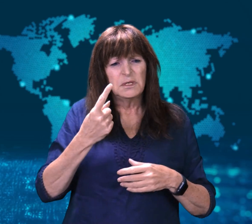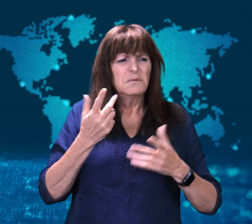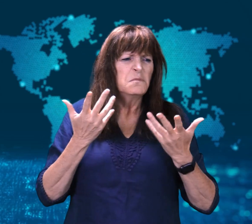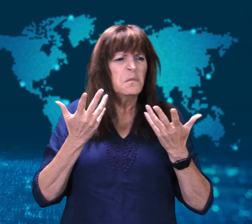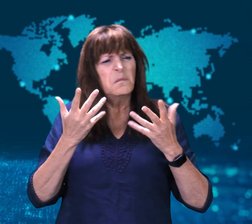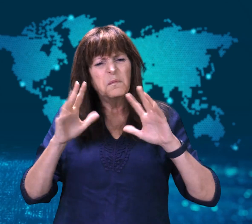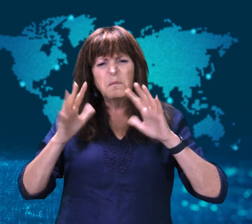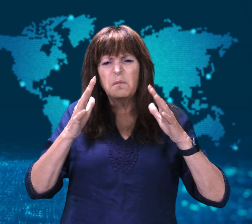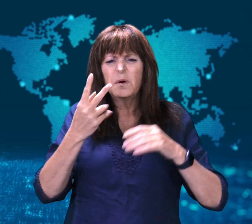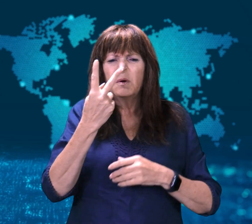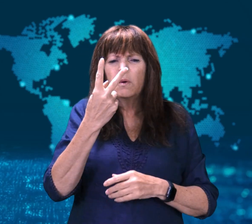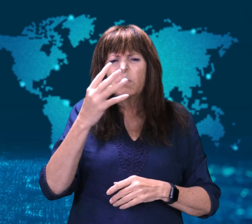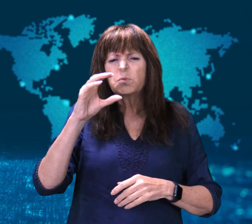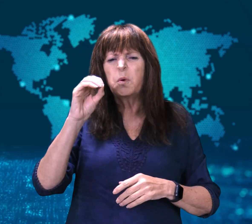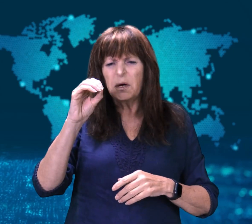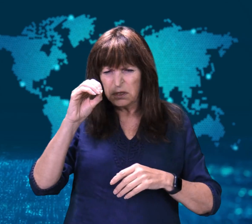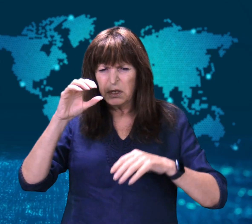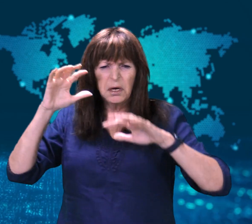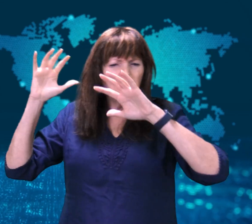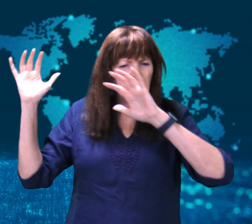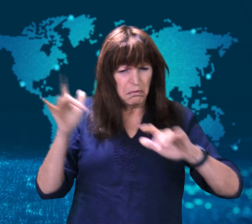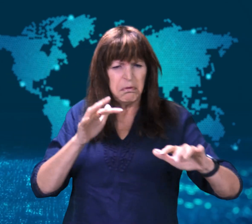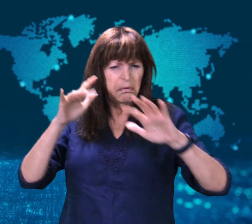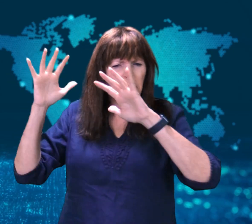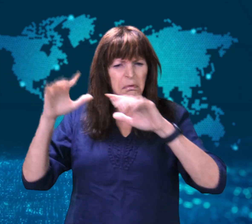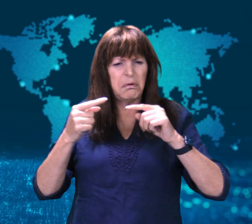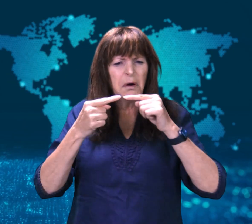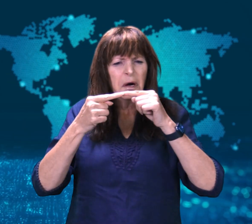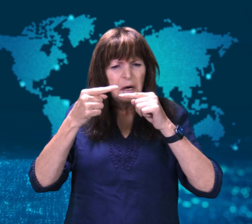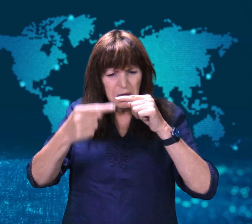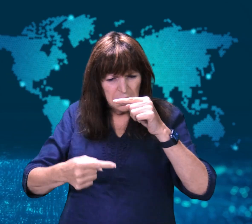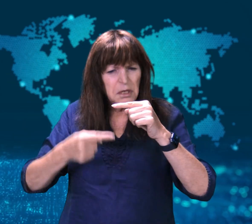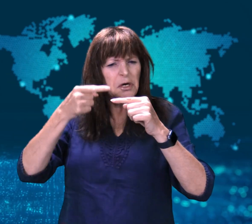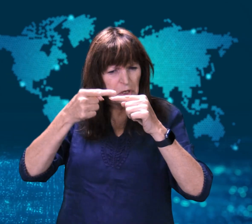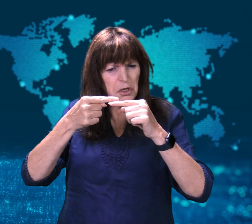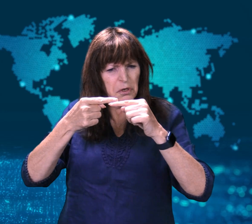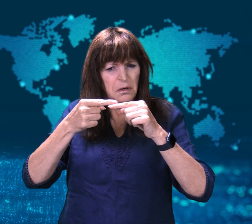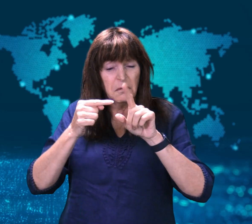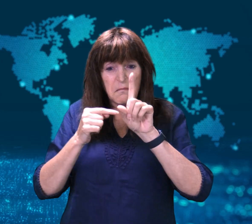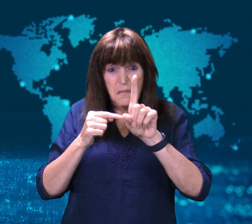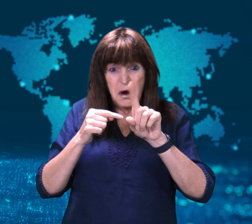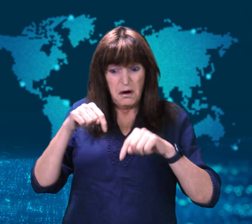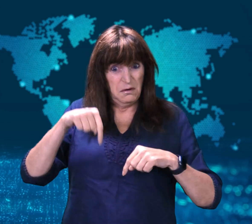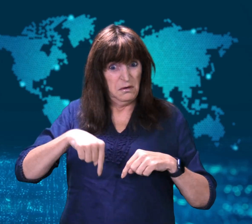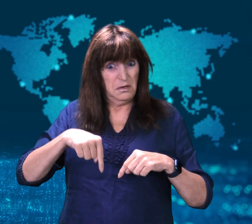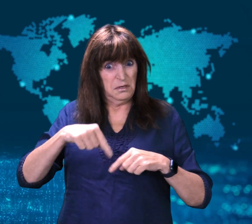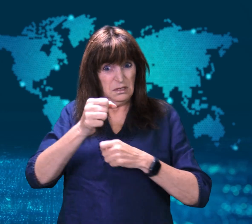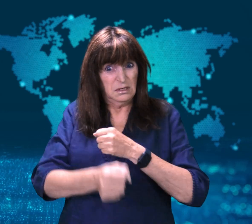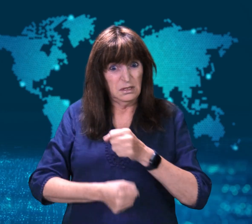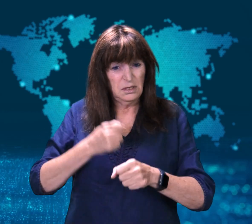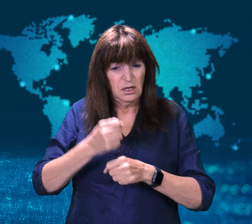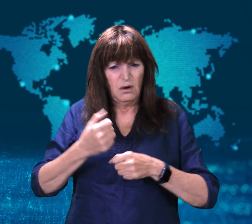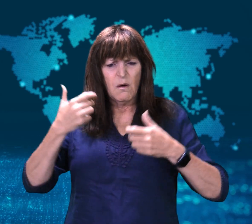The country sees around 20 tropical storms yearly,